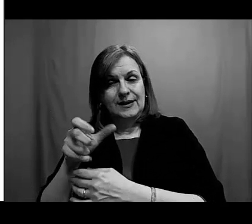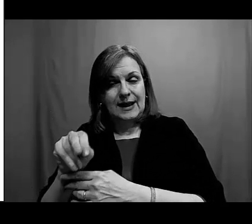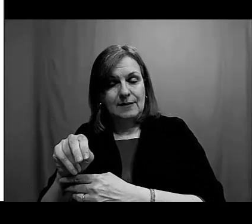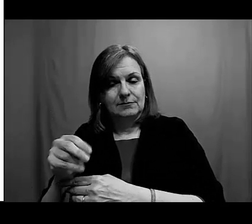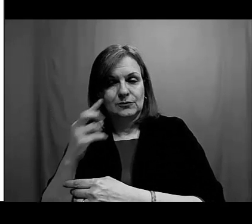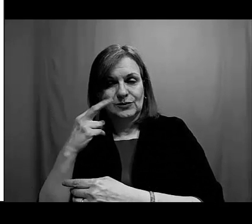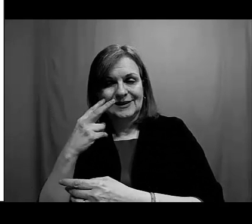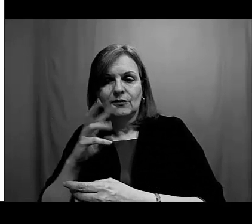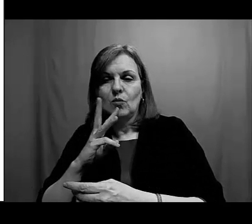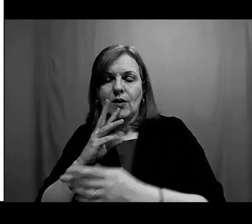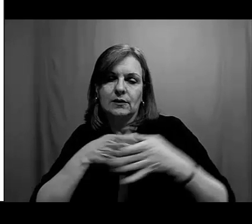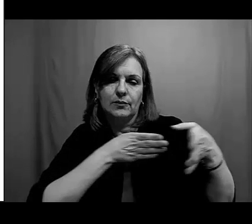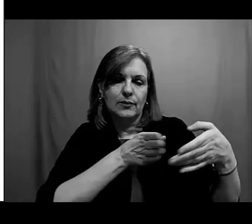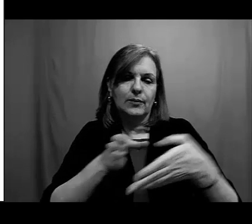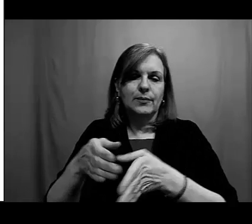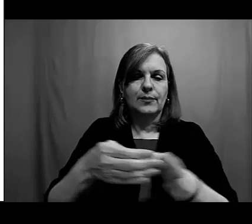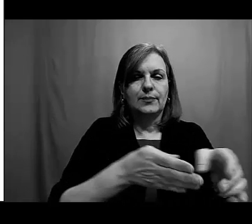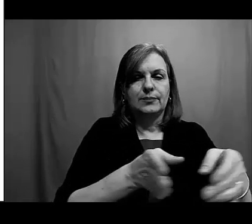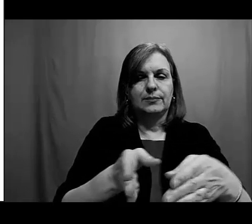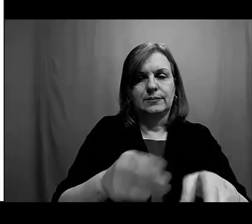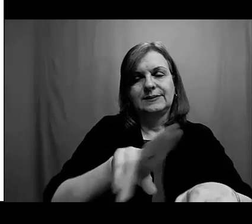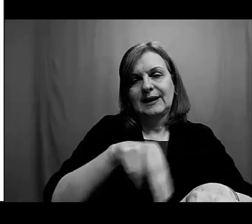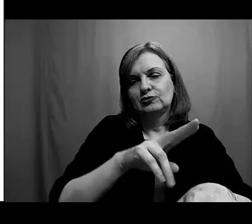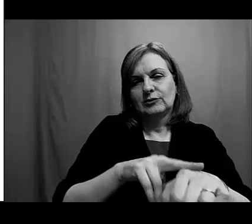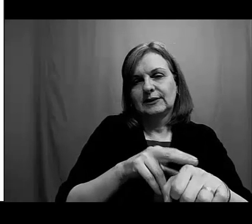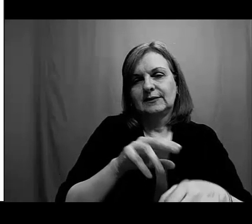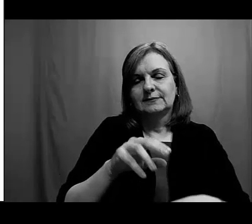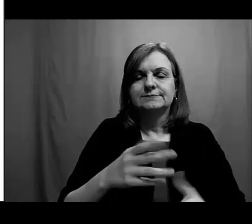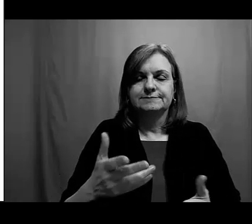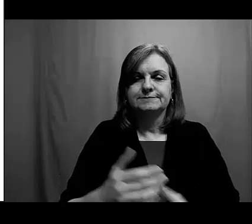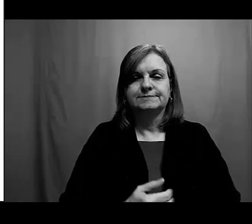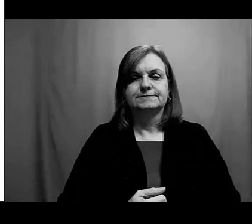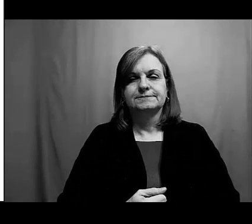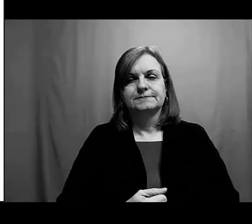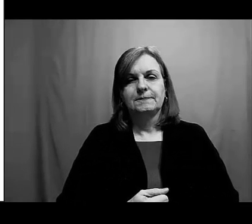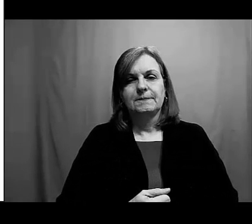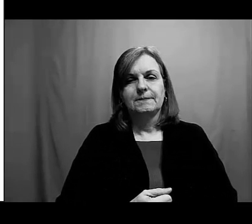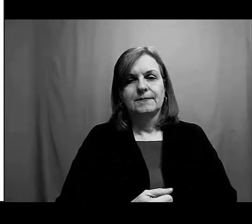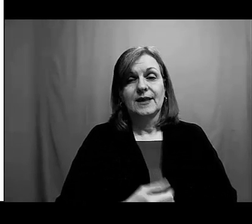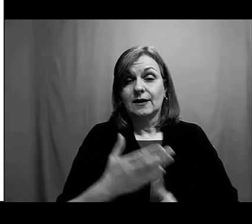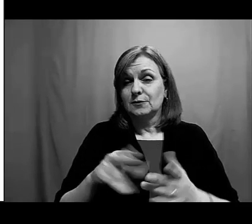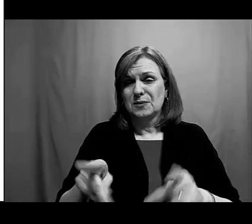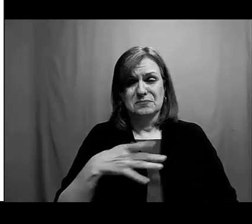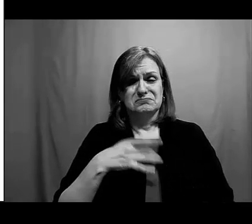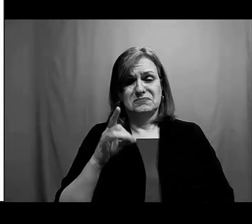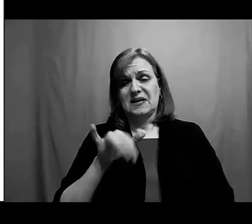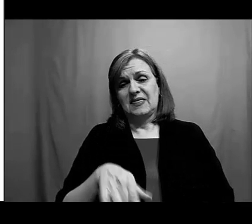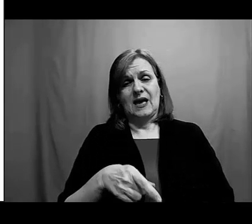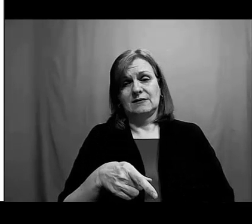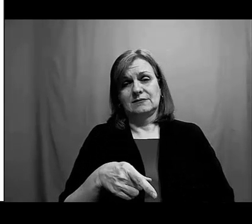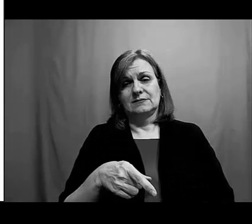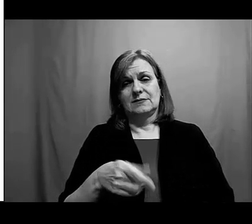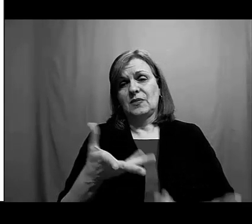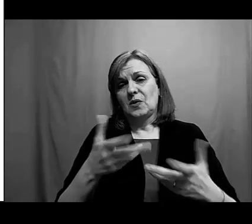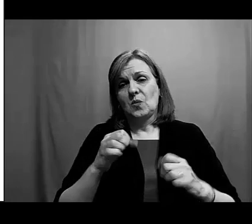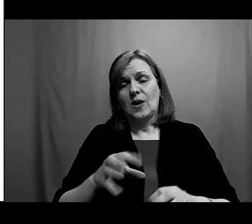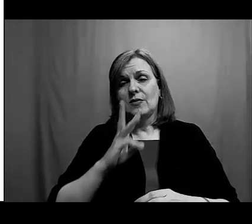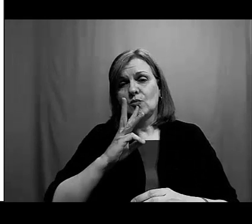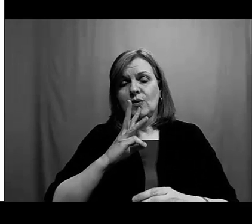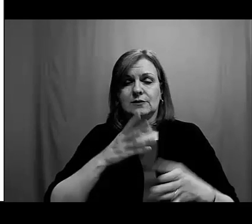you see it's gone back to this very natural meandering river now for some [people] - they don't like this! They don't they don't want the river going where it wants - they want to control it!